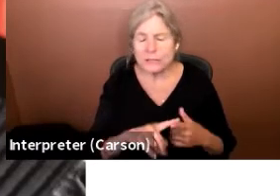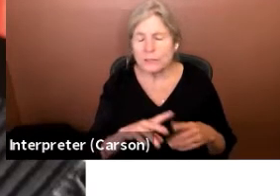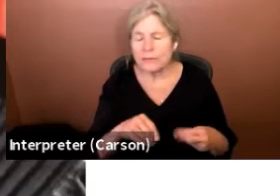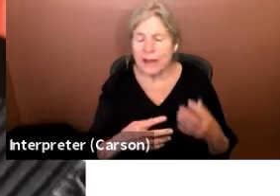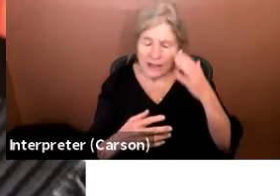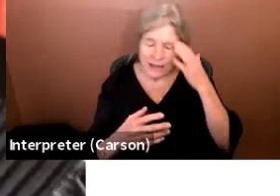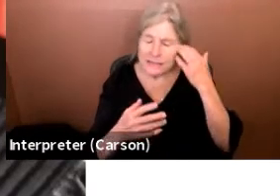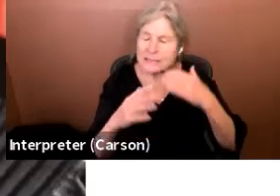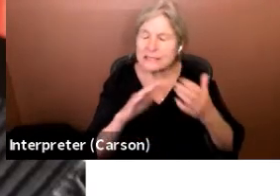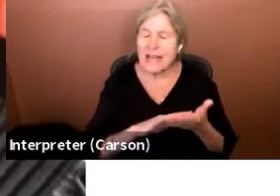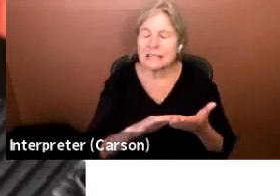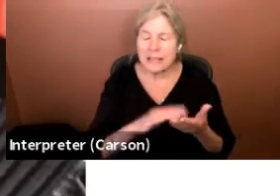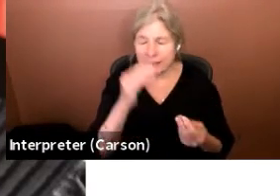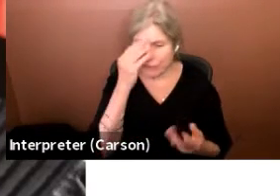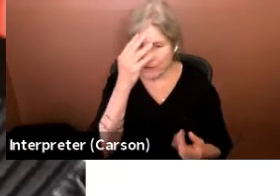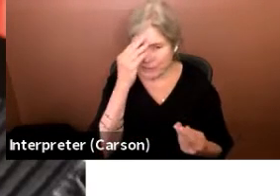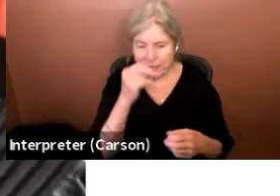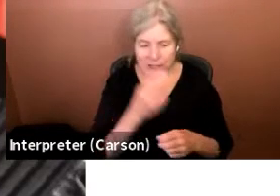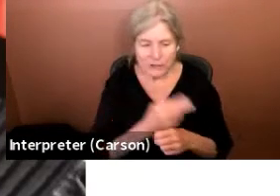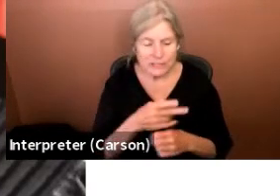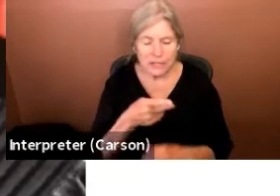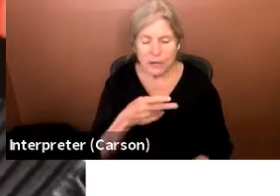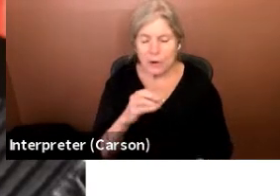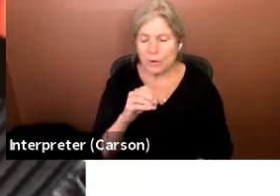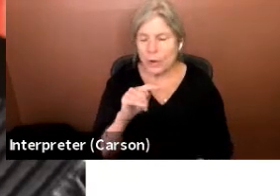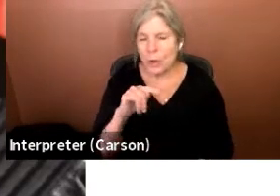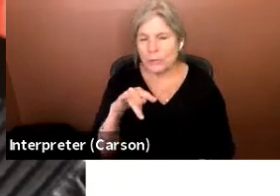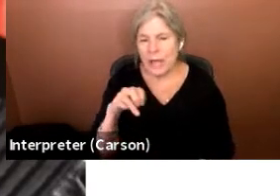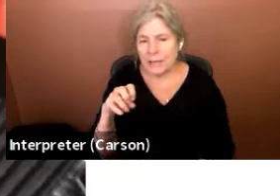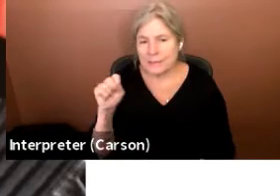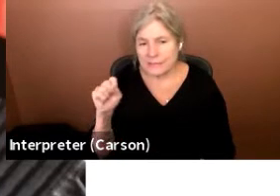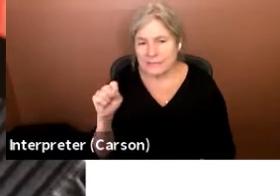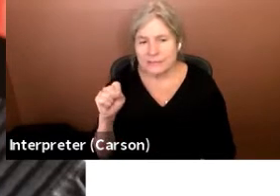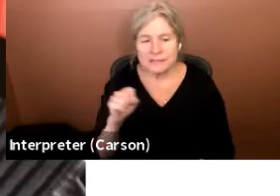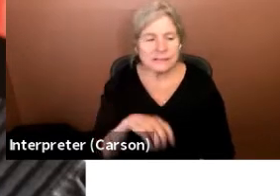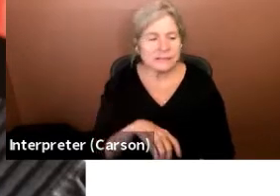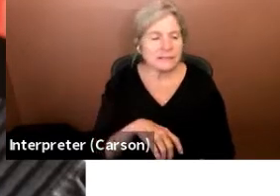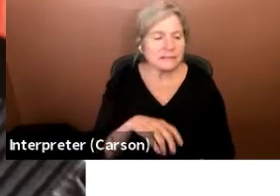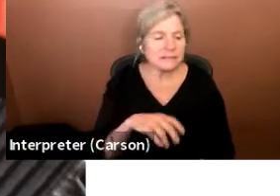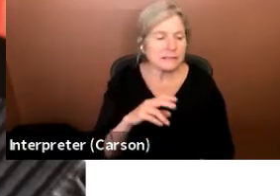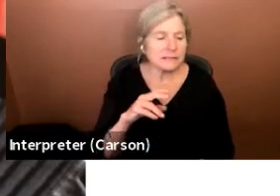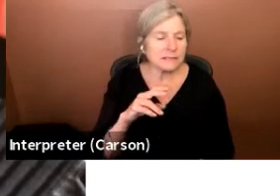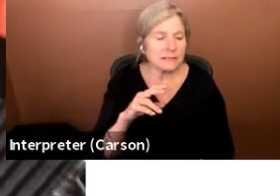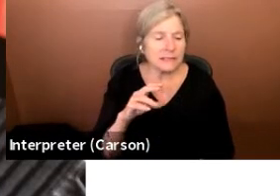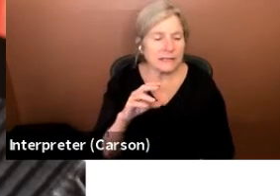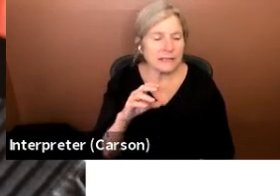using prototypes. MDF, for example, engraved prototypes on a